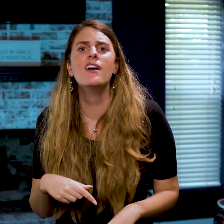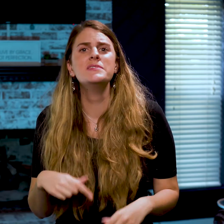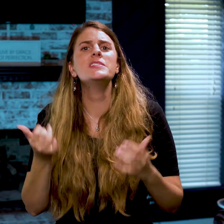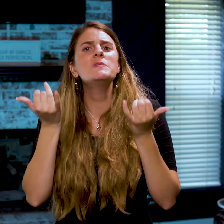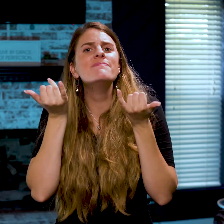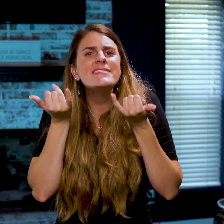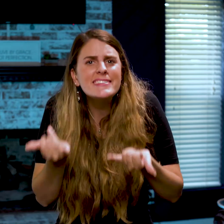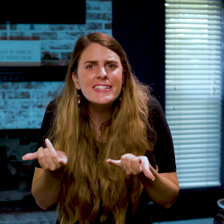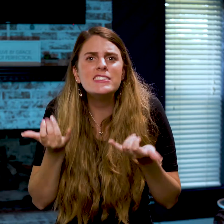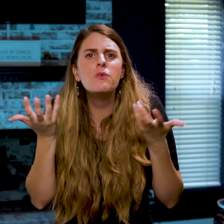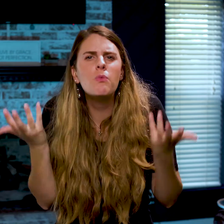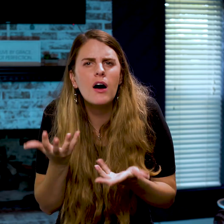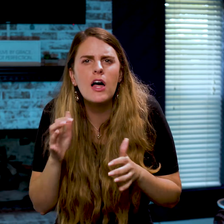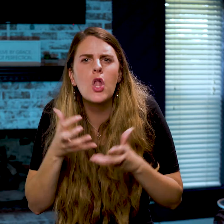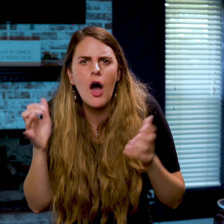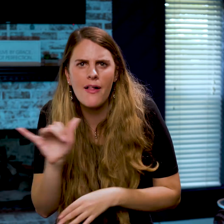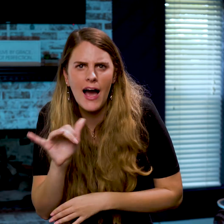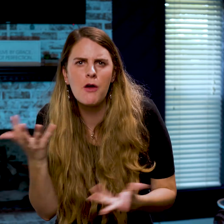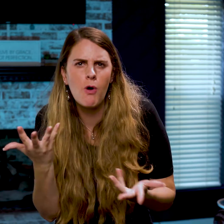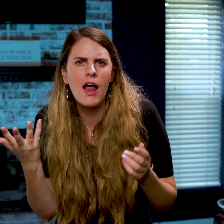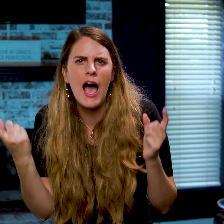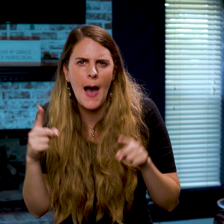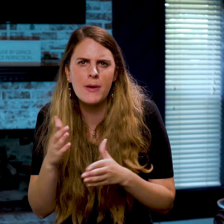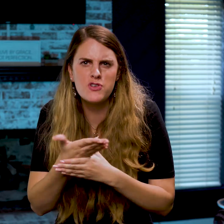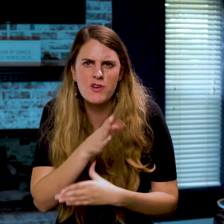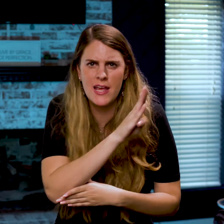This is a lot like what happens between